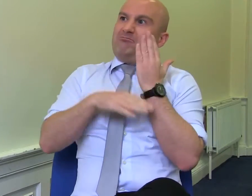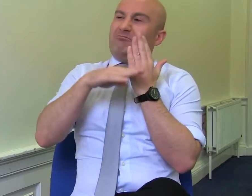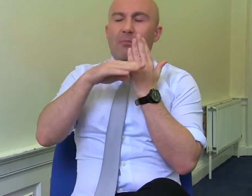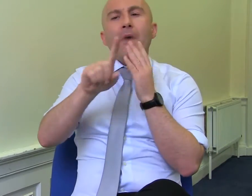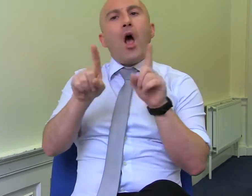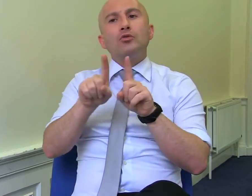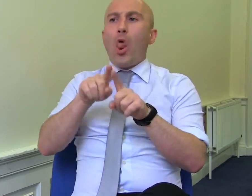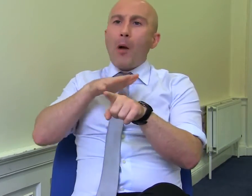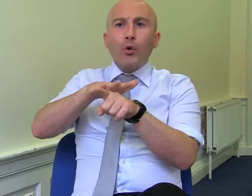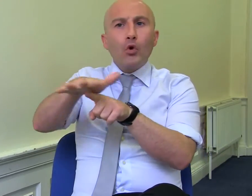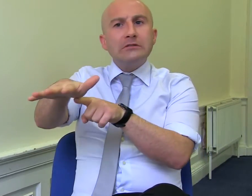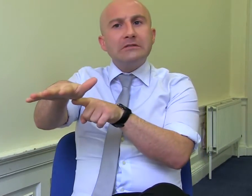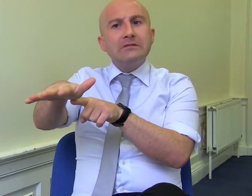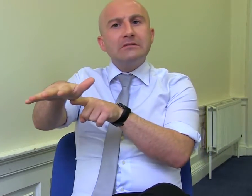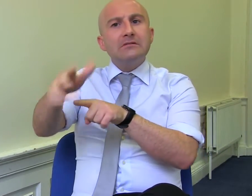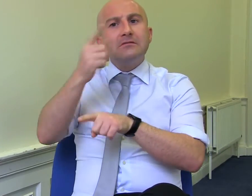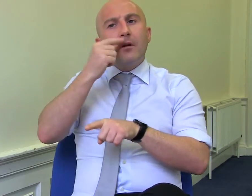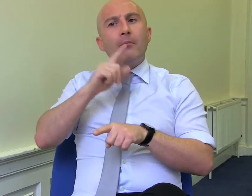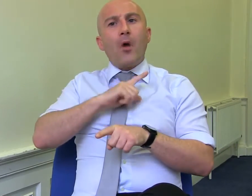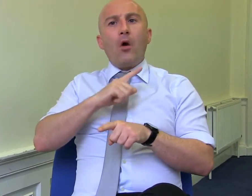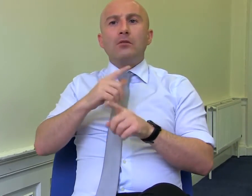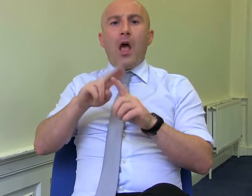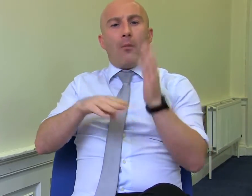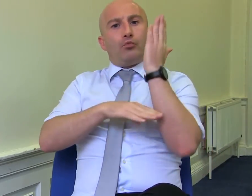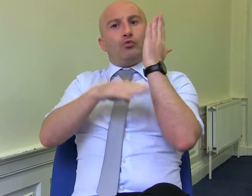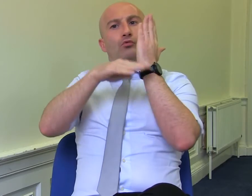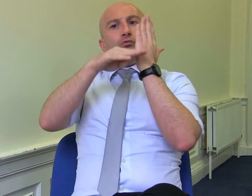And my promotion means that I’m in a position to influence policy,